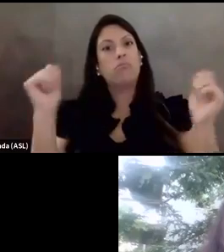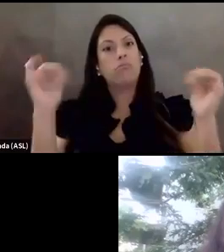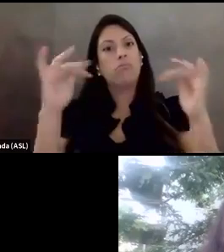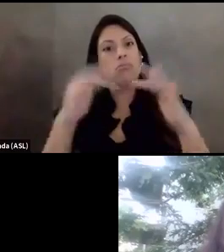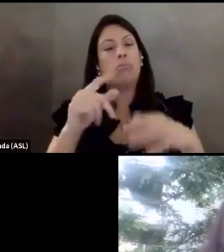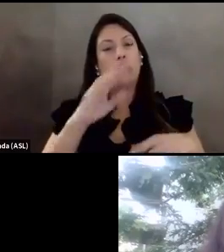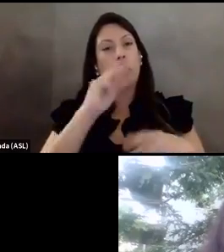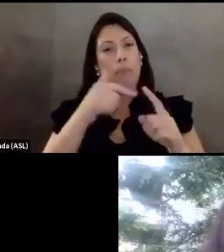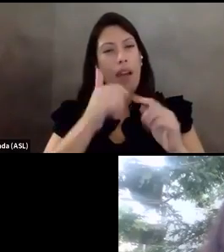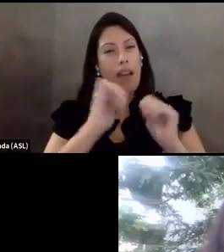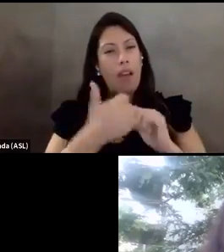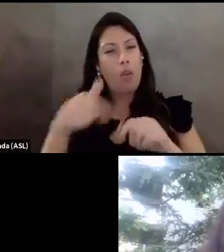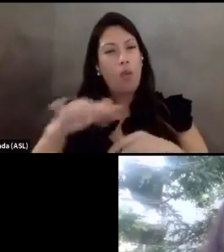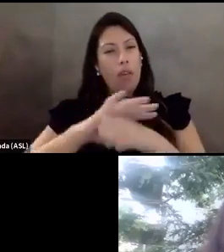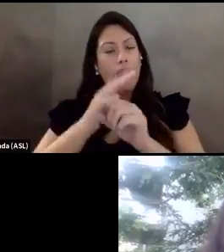And we're seeing an increasing number of